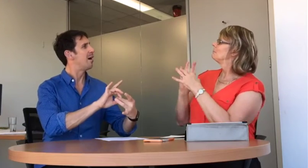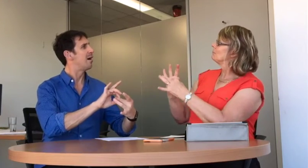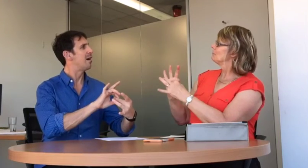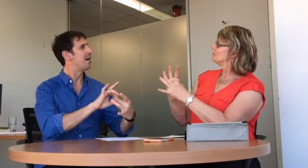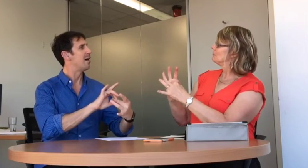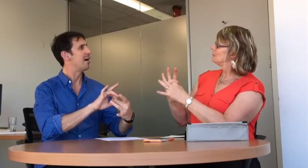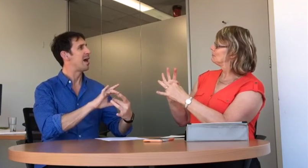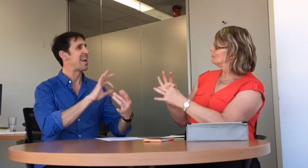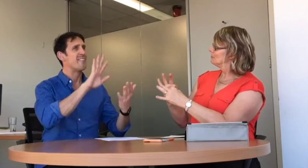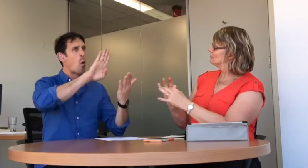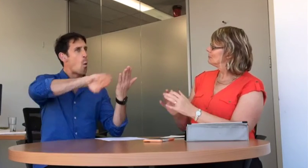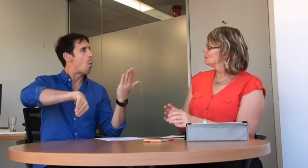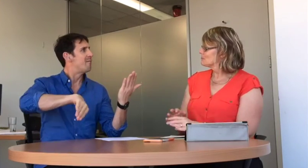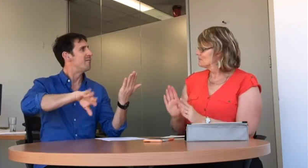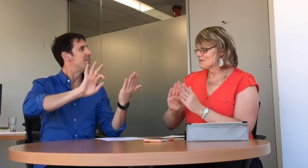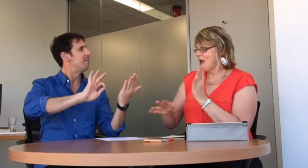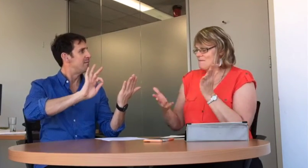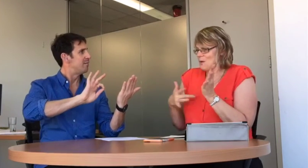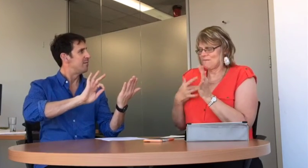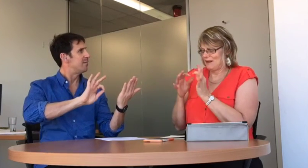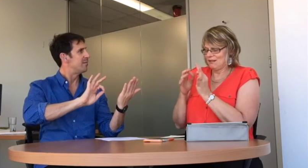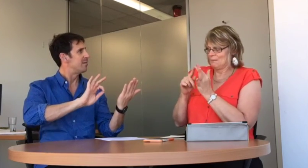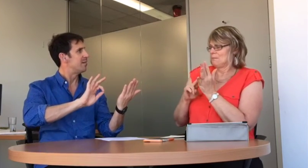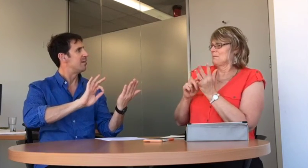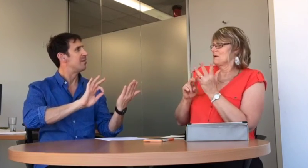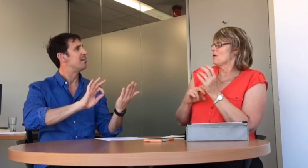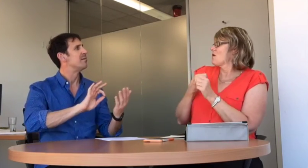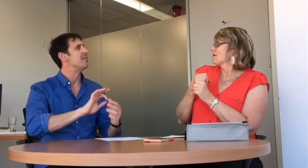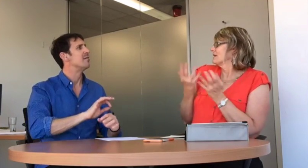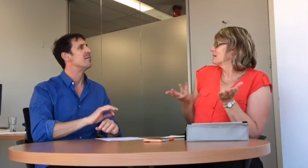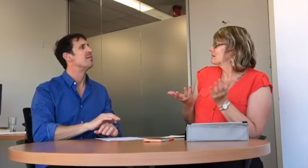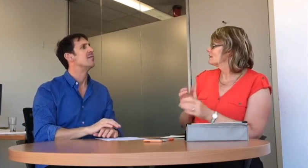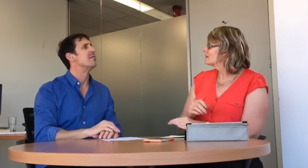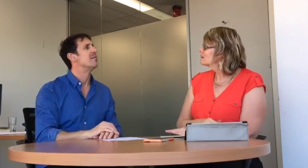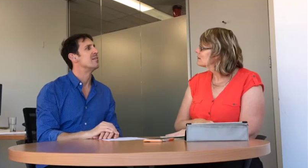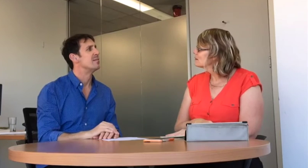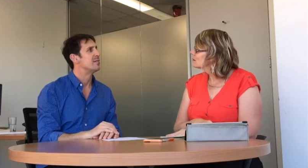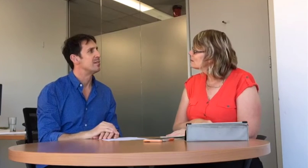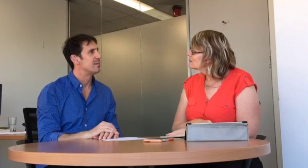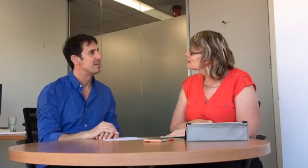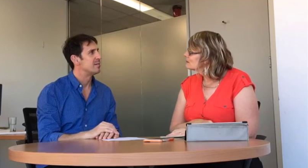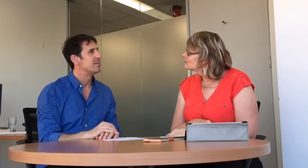so that people feel connected or a part of something. It's important for their sense of belonging.